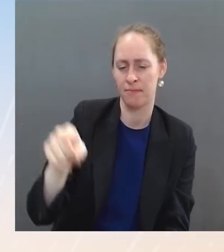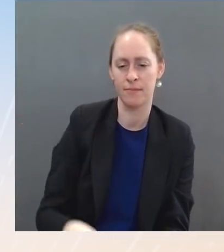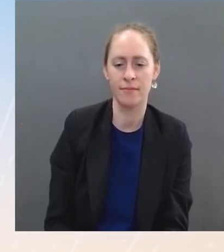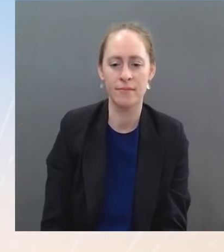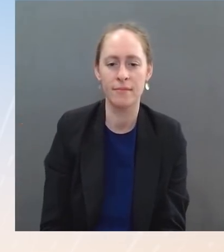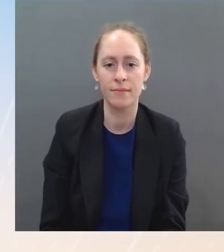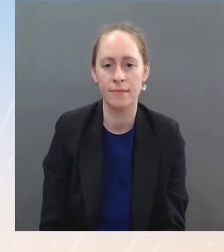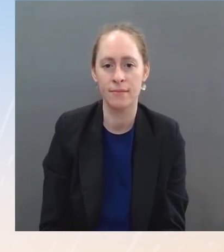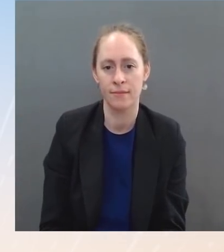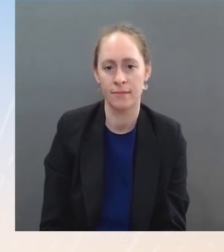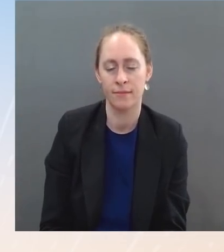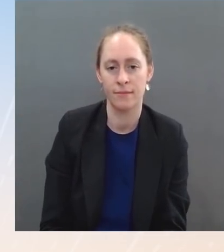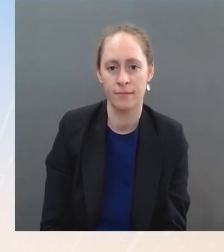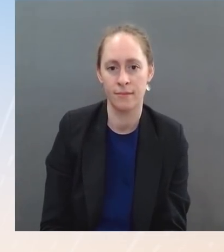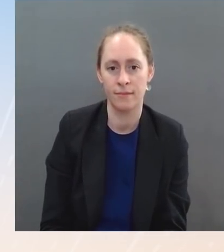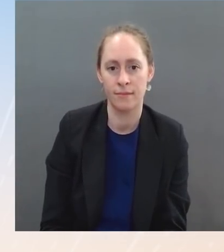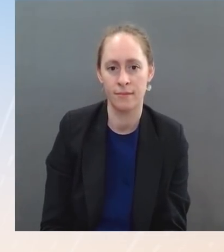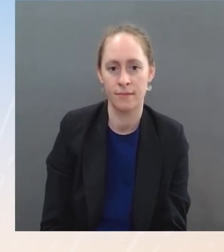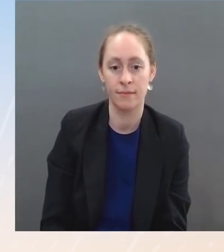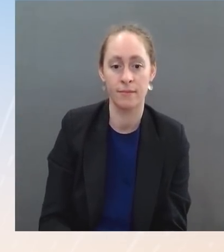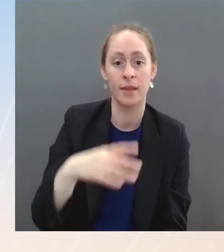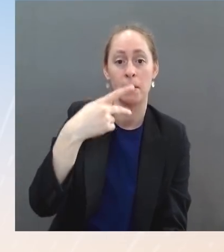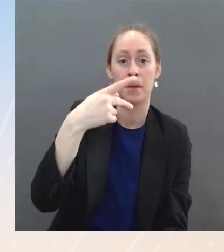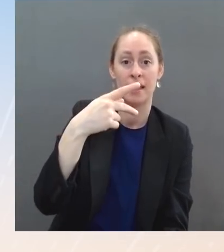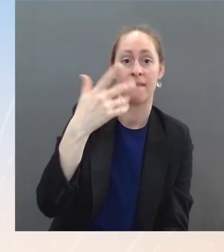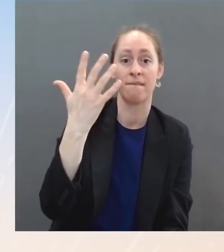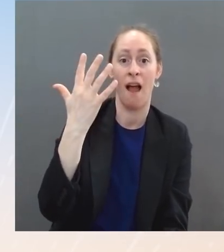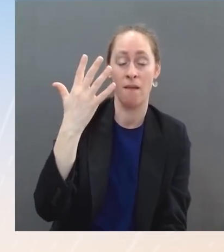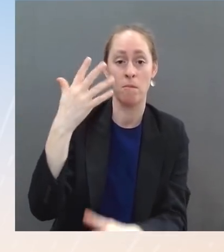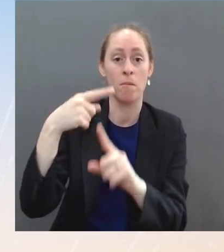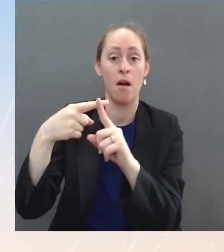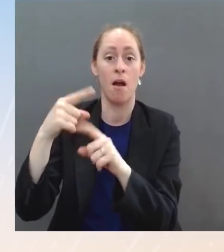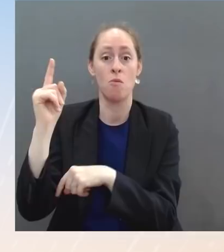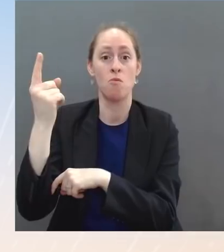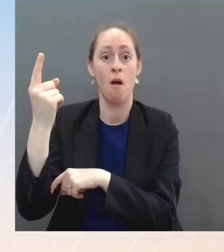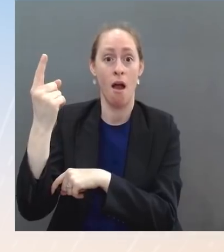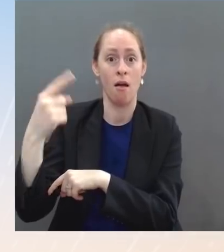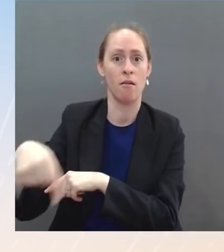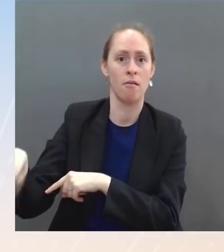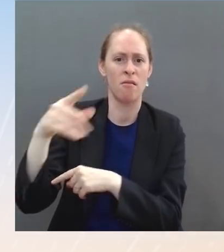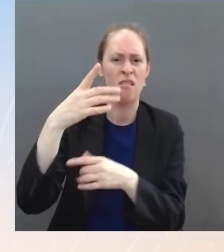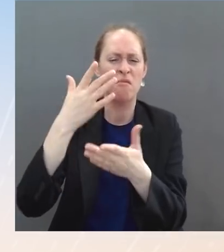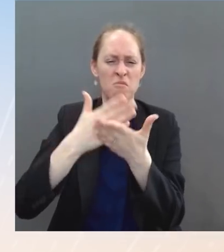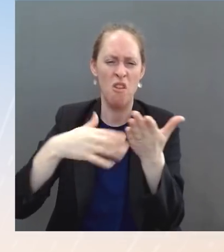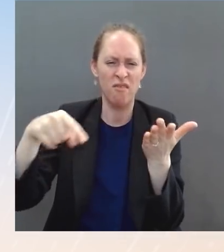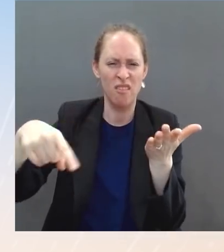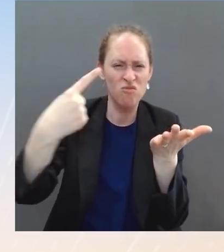to pursue a diplomatic deal there as well. So, there are other examples of us working,